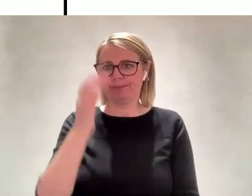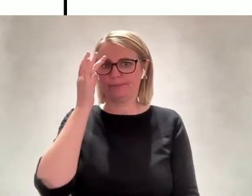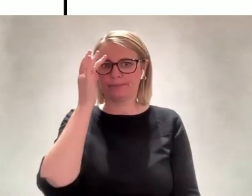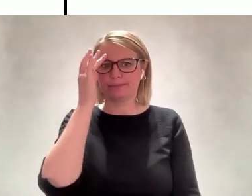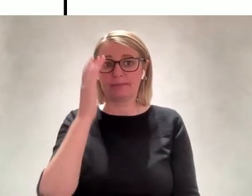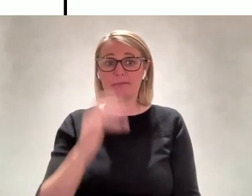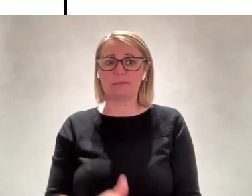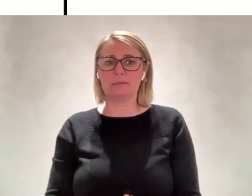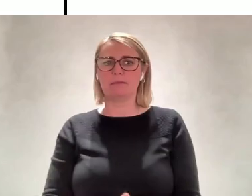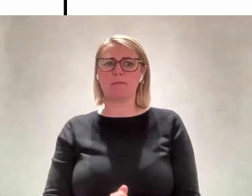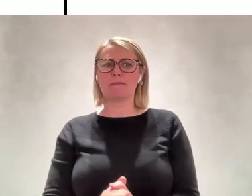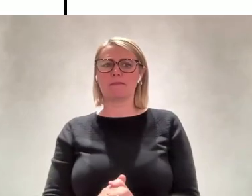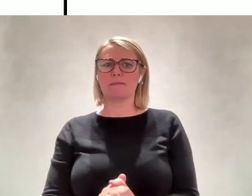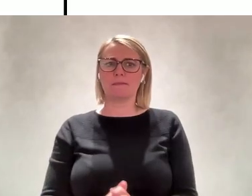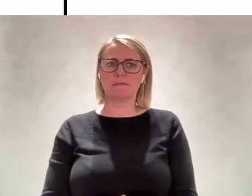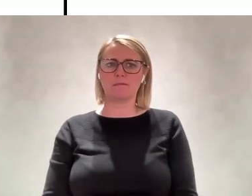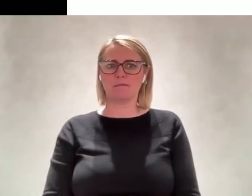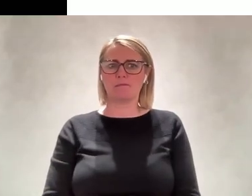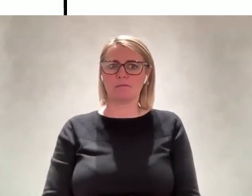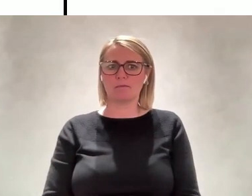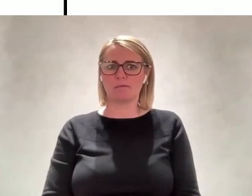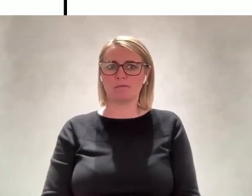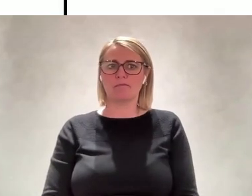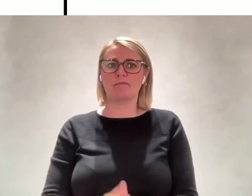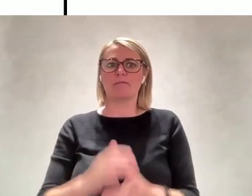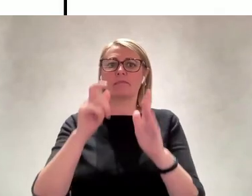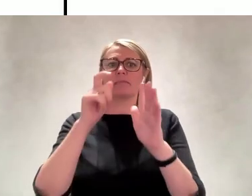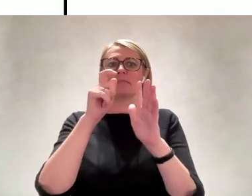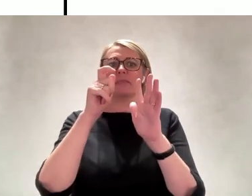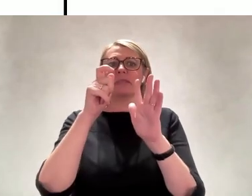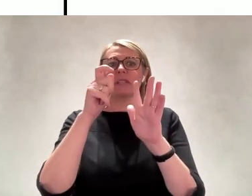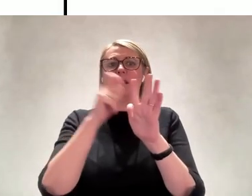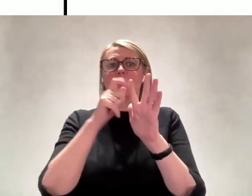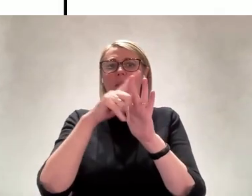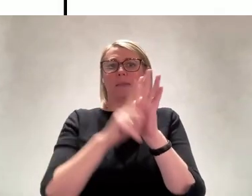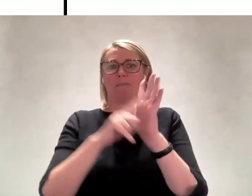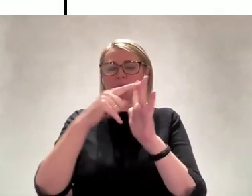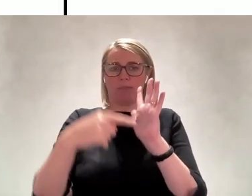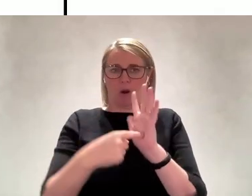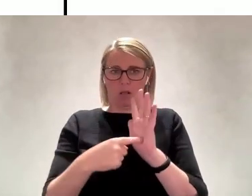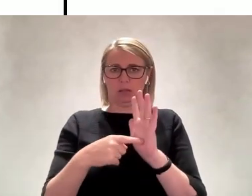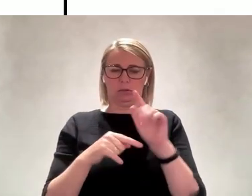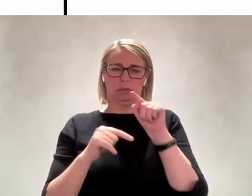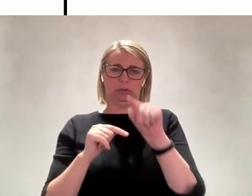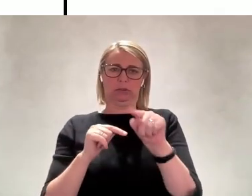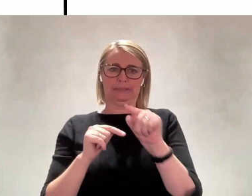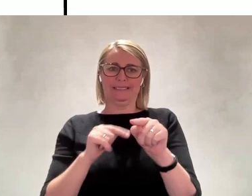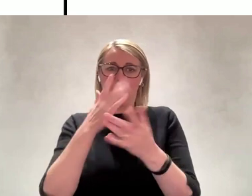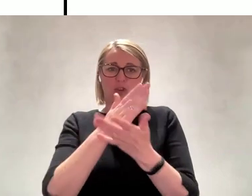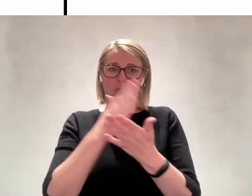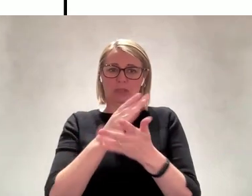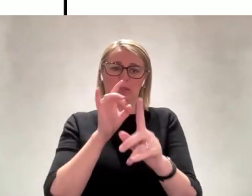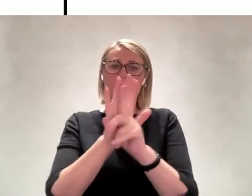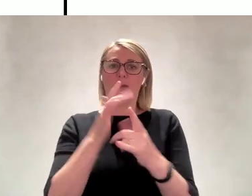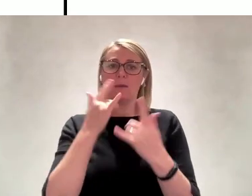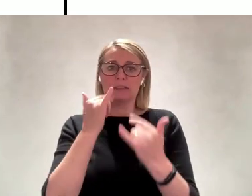Excellent. The Pilot AI Assurance Framework is essentially a self-assessment